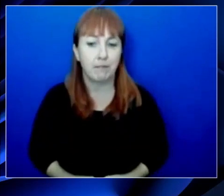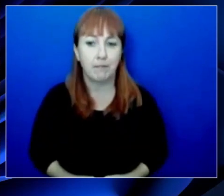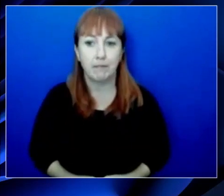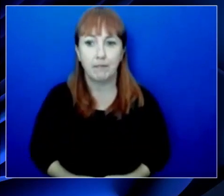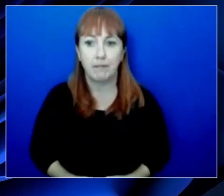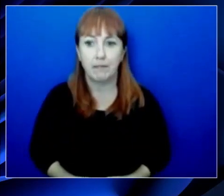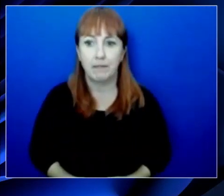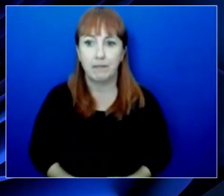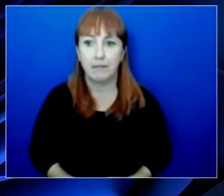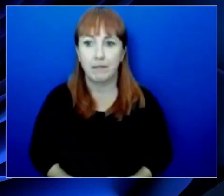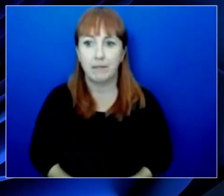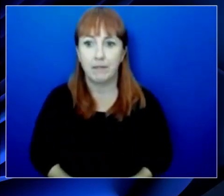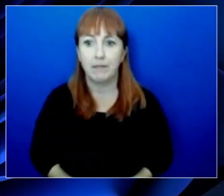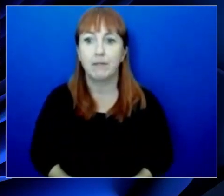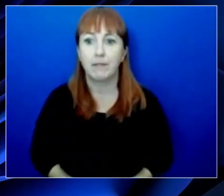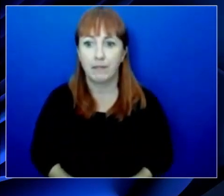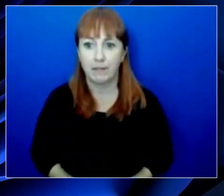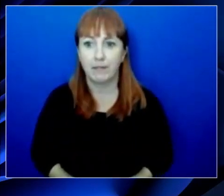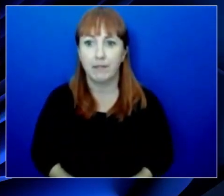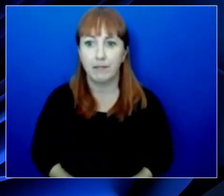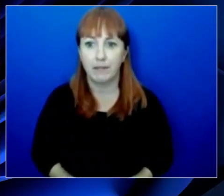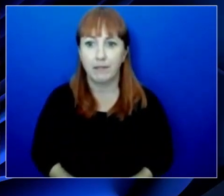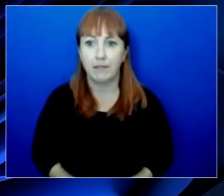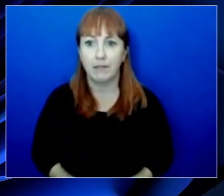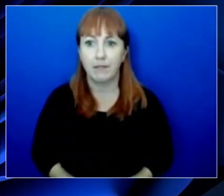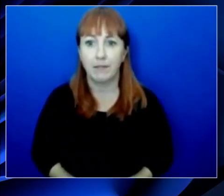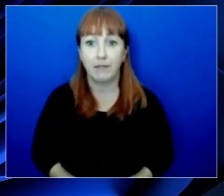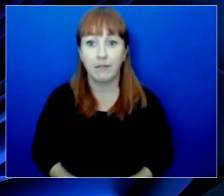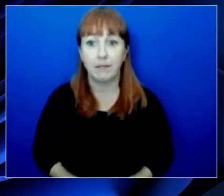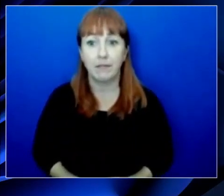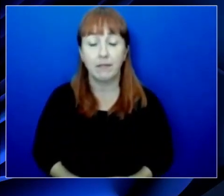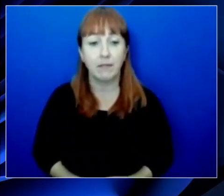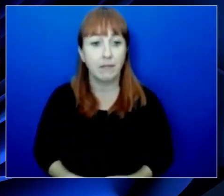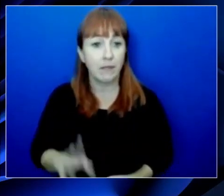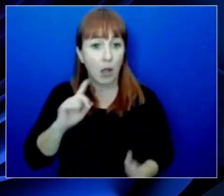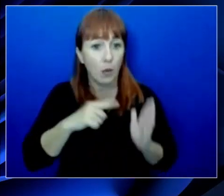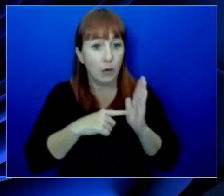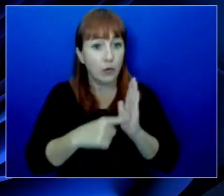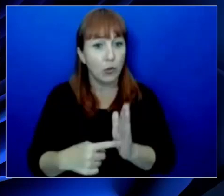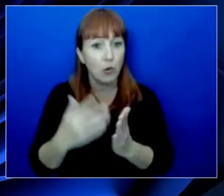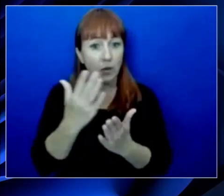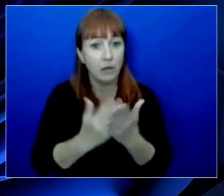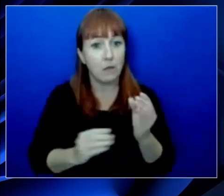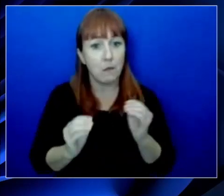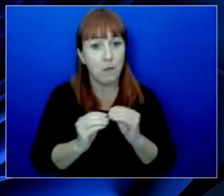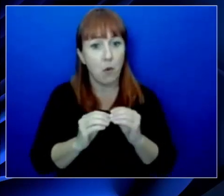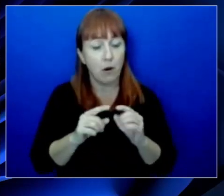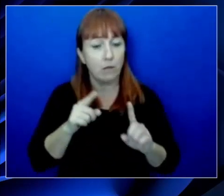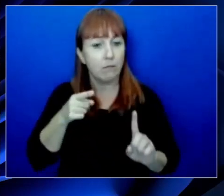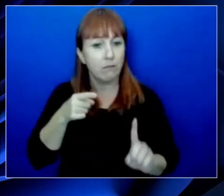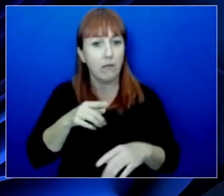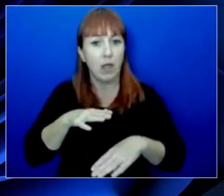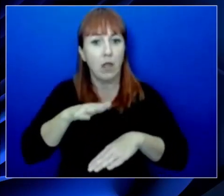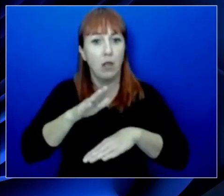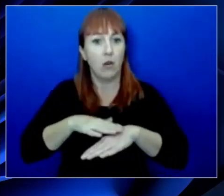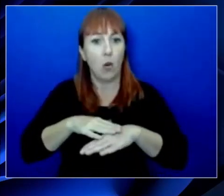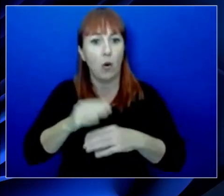OK. Now I'm going to show you a few things centered around notifications.